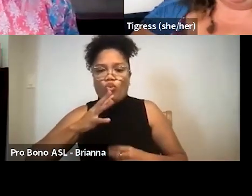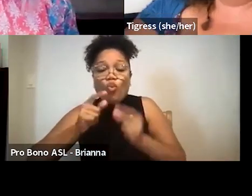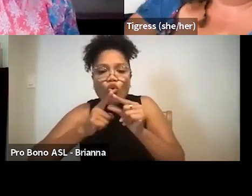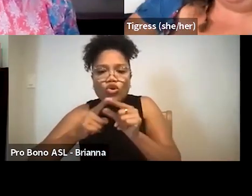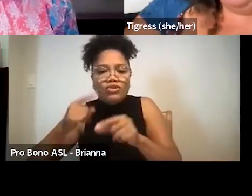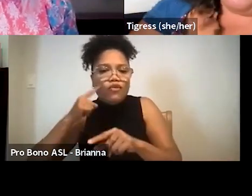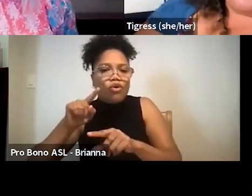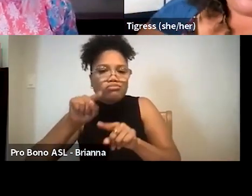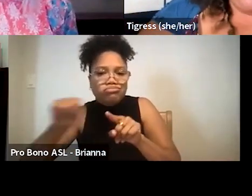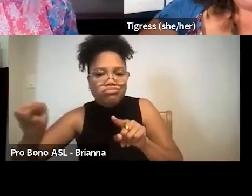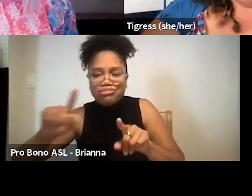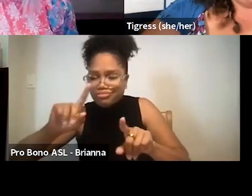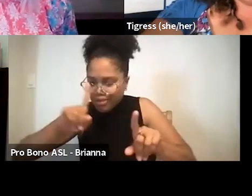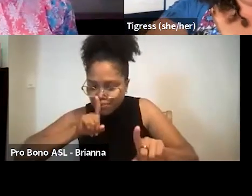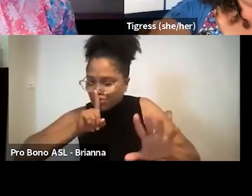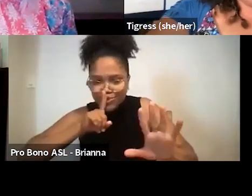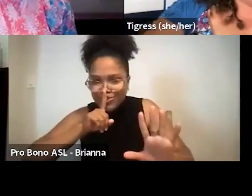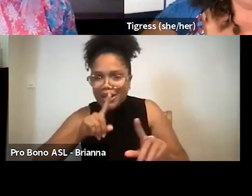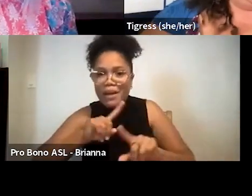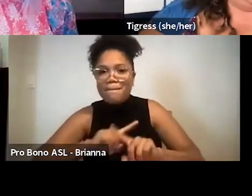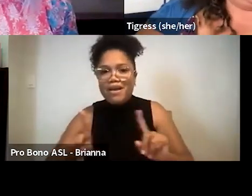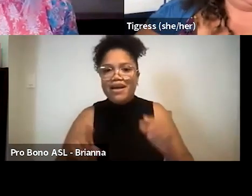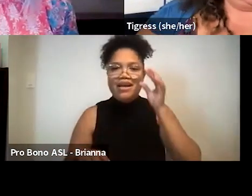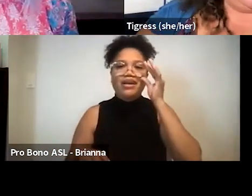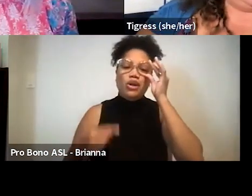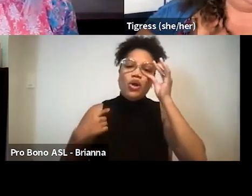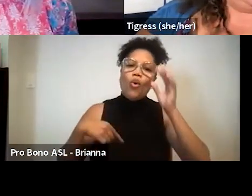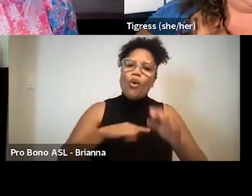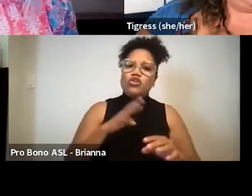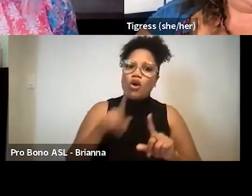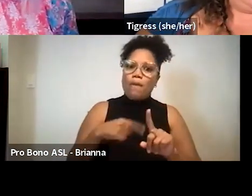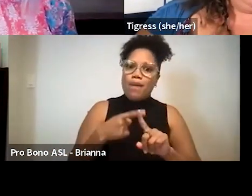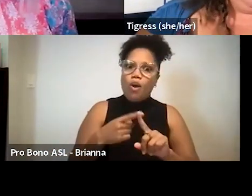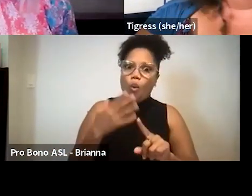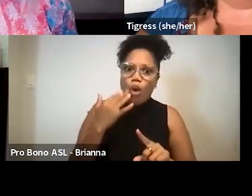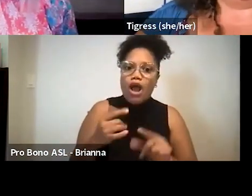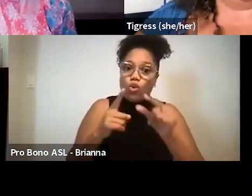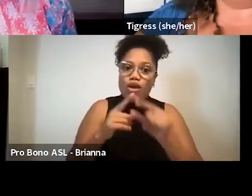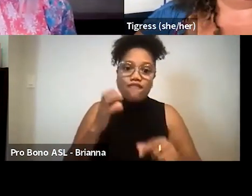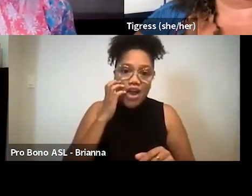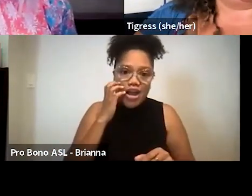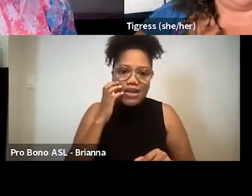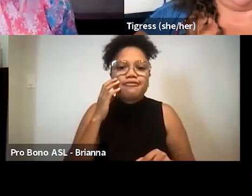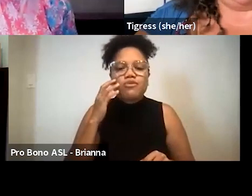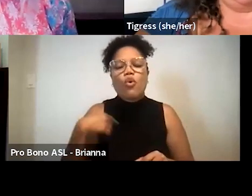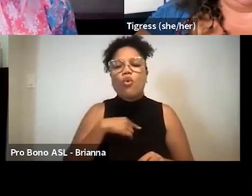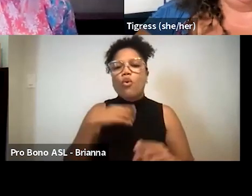but in training with us, they, you know, we talks a lot about why we use fat and we are very hopeful about how much we are seeing that out of two.